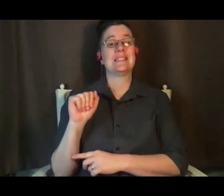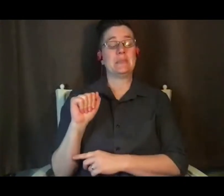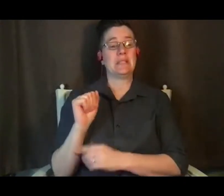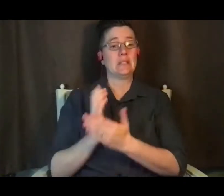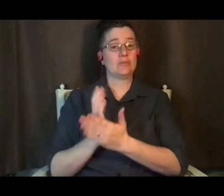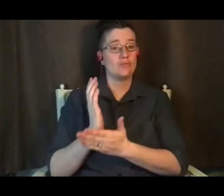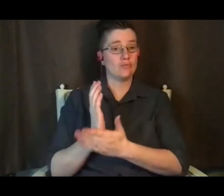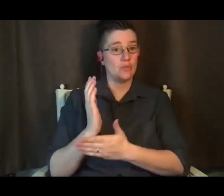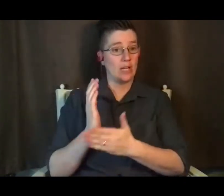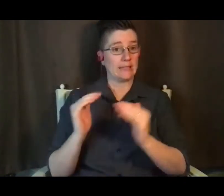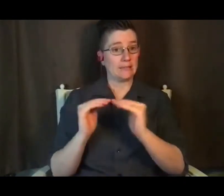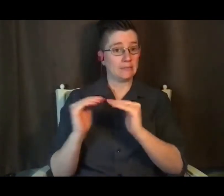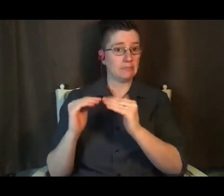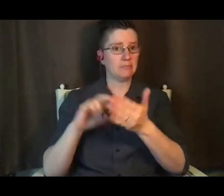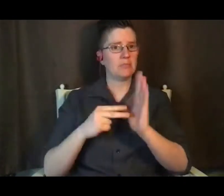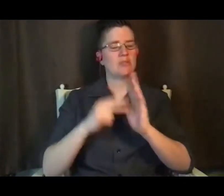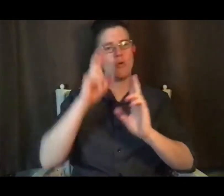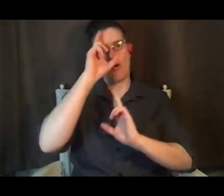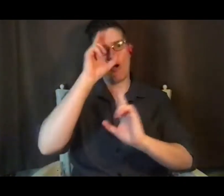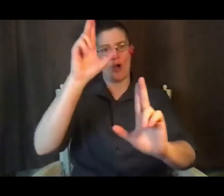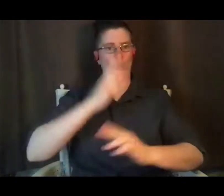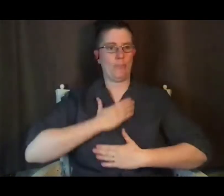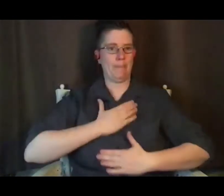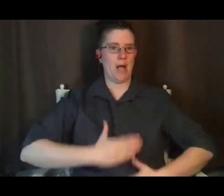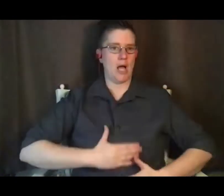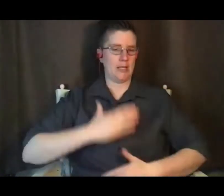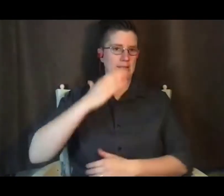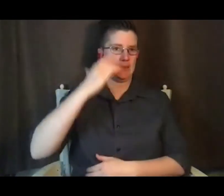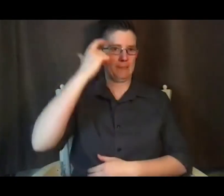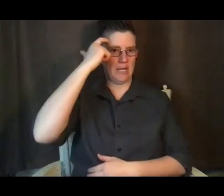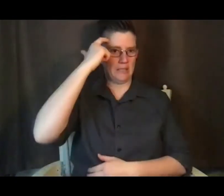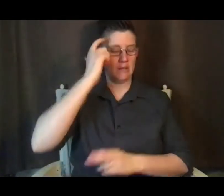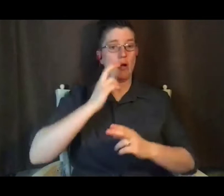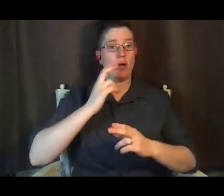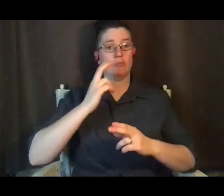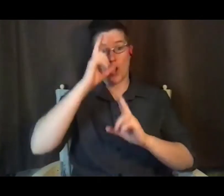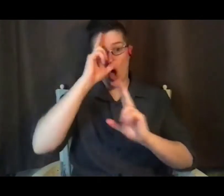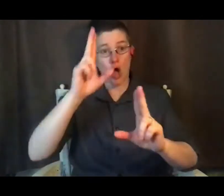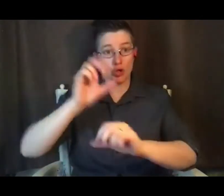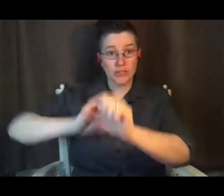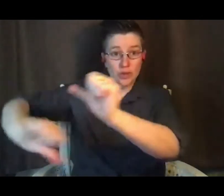to honor the bodies and minds of those around us and to honor our own disability justice is